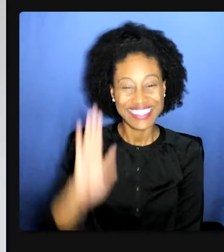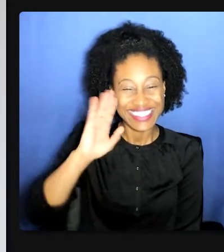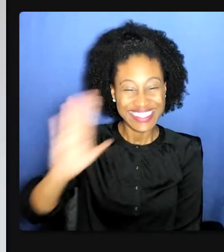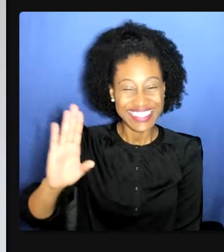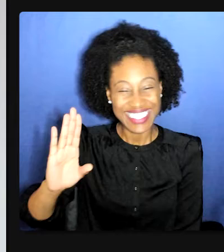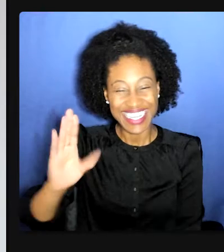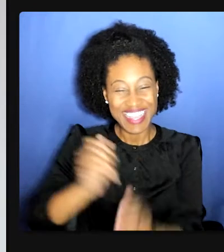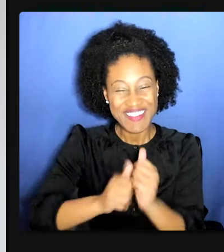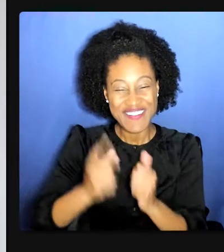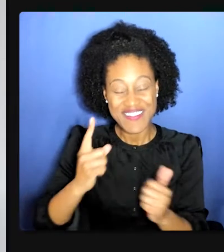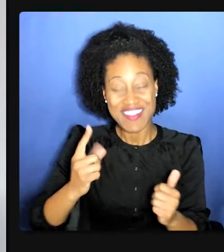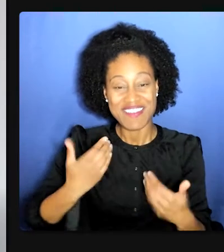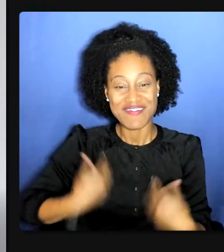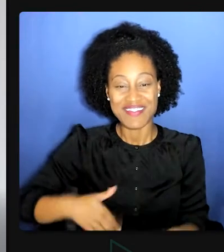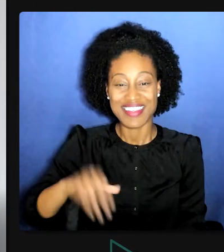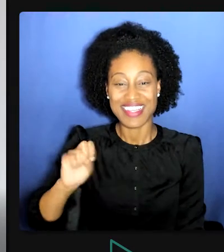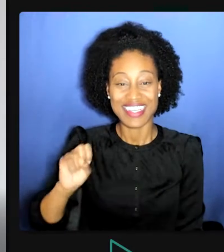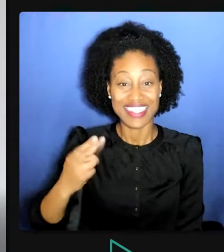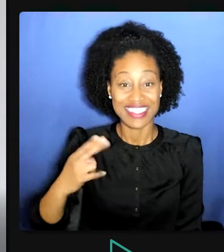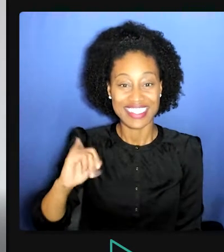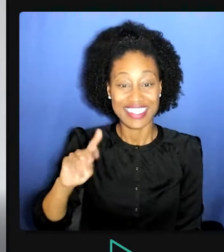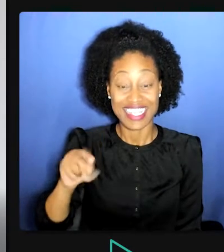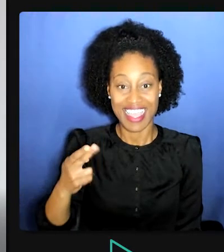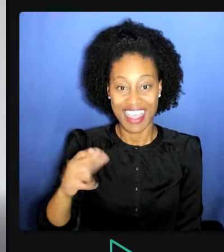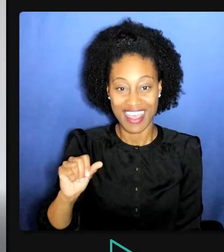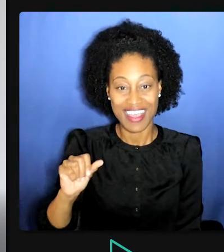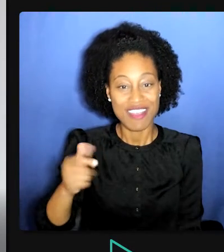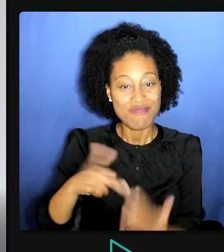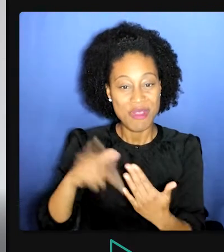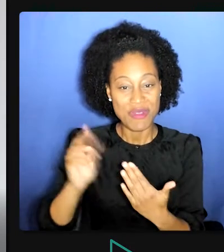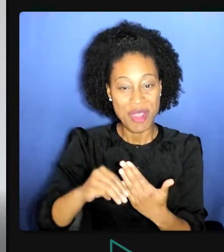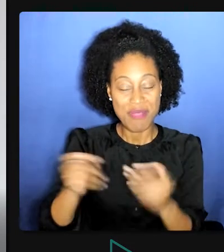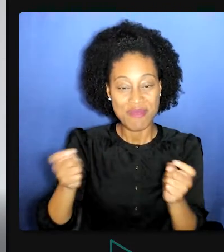[Shikha] Hello, everyone. I'm Shikha Tarware. I'm a program manager with Microsoft.